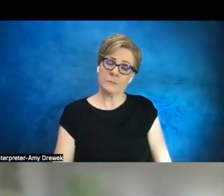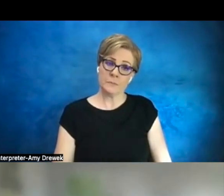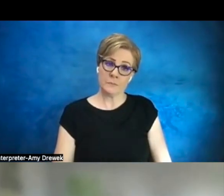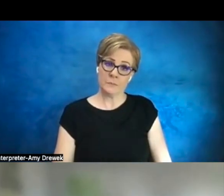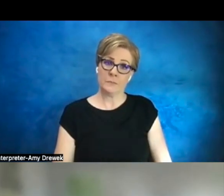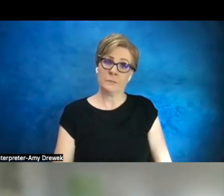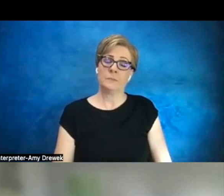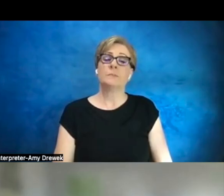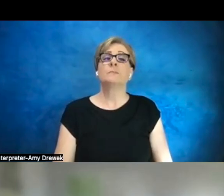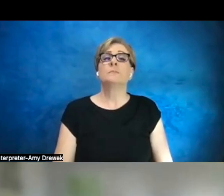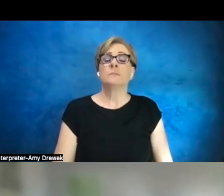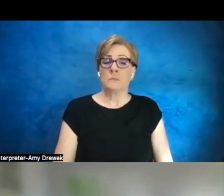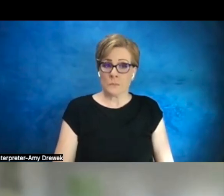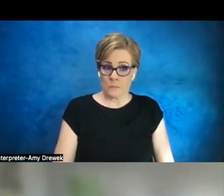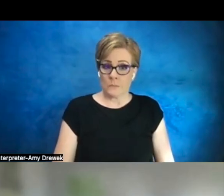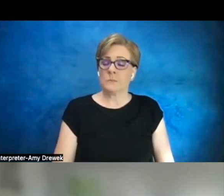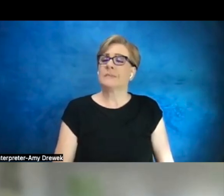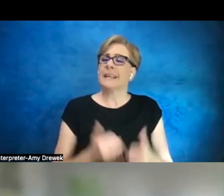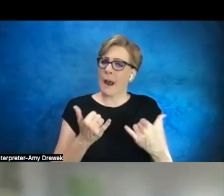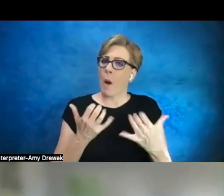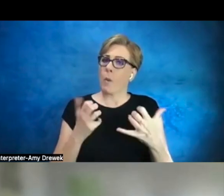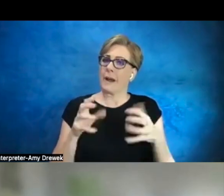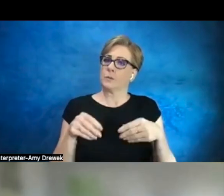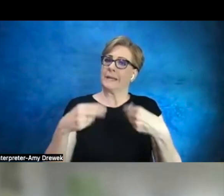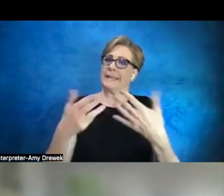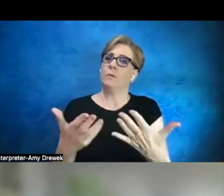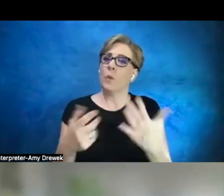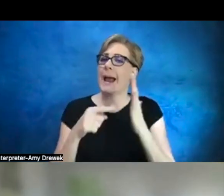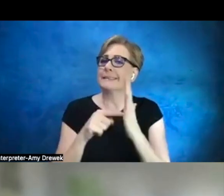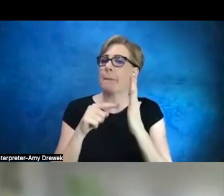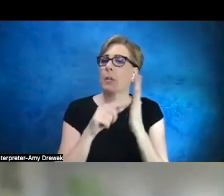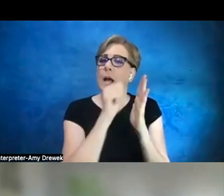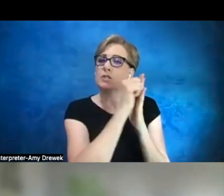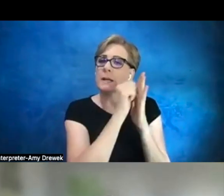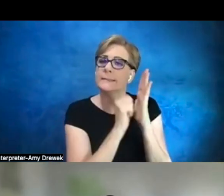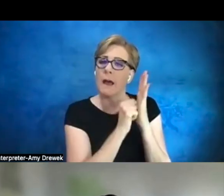I wanted to put down an example agenda of what a DMD event can look like. This is a